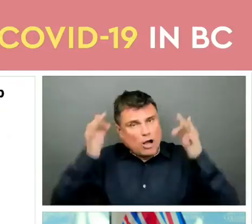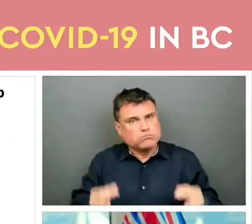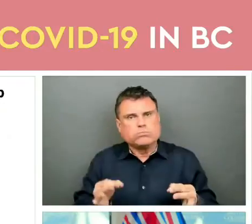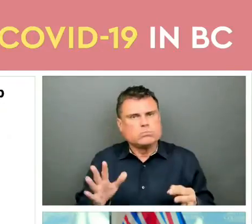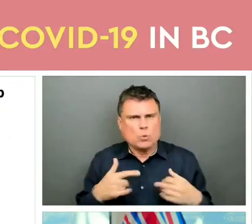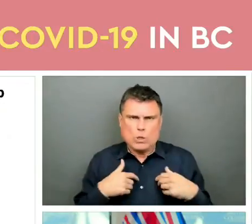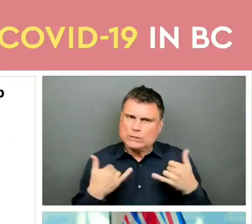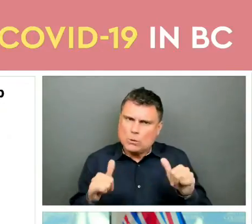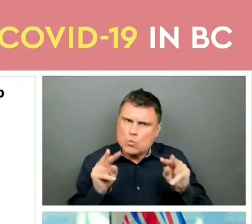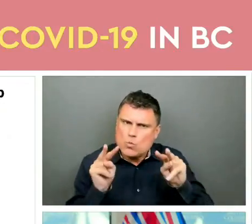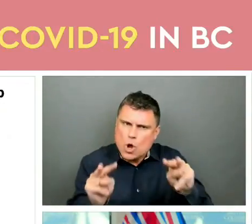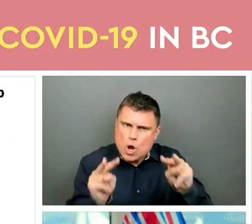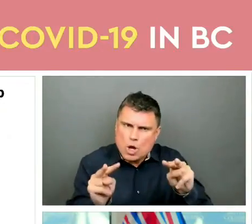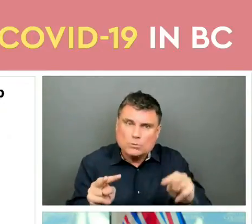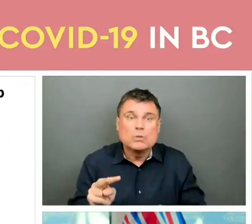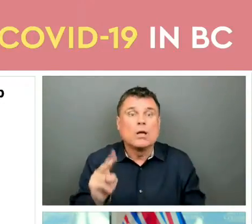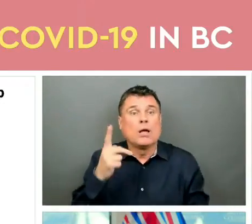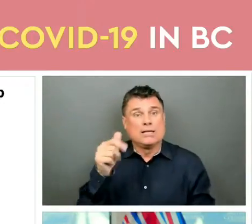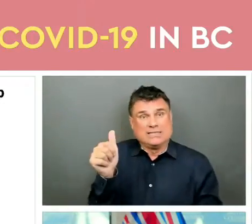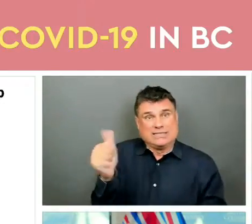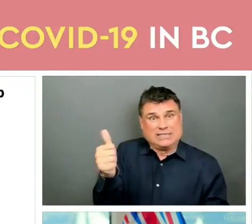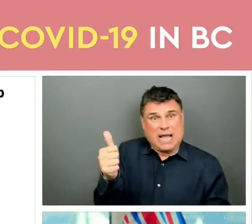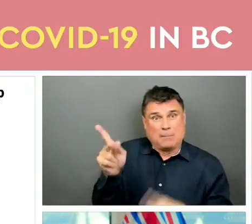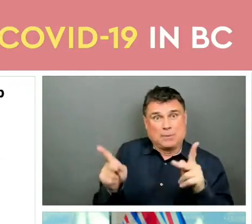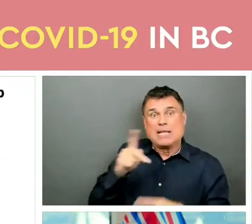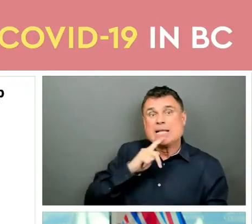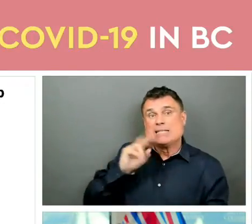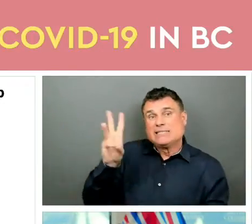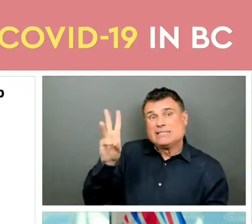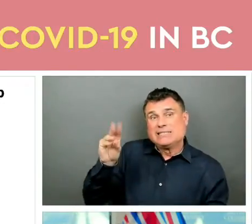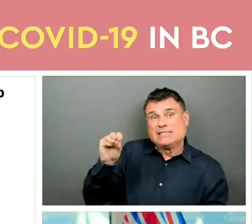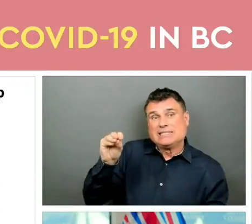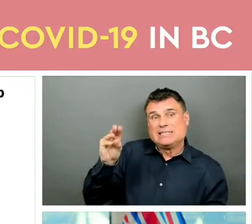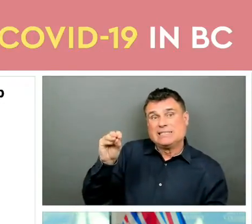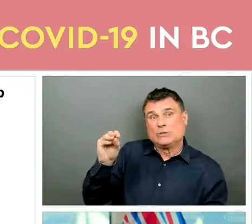that we will be watching. So there were ten people in the 60 to 69